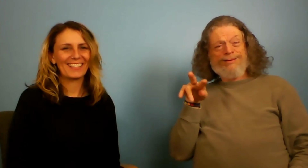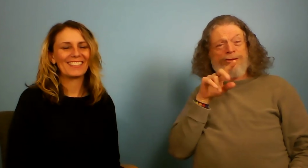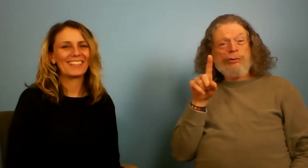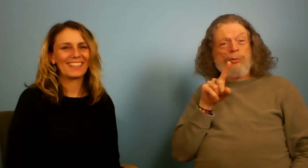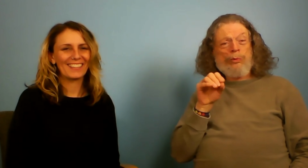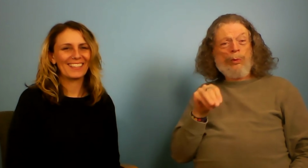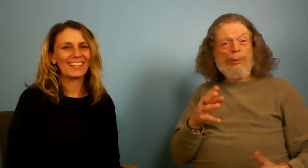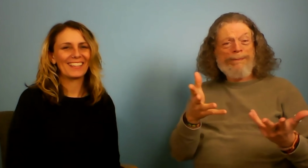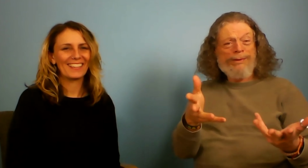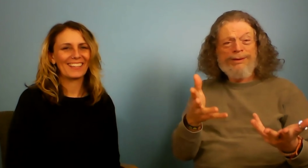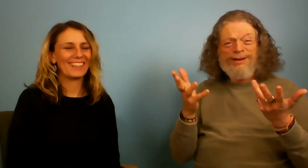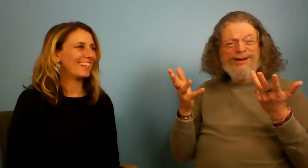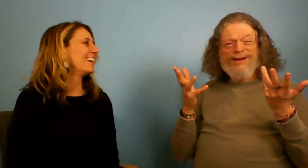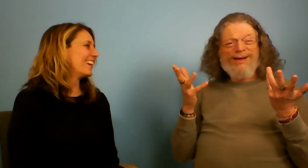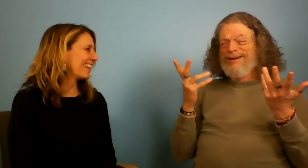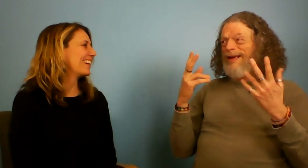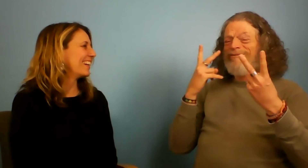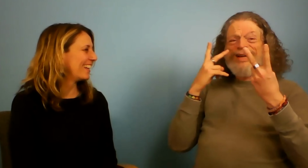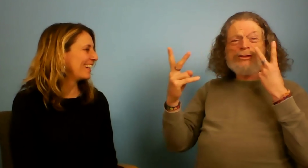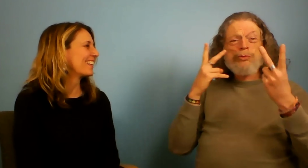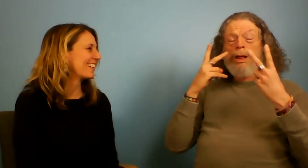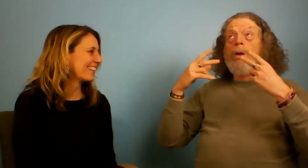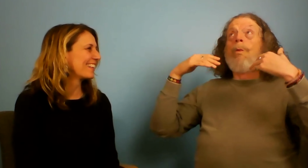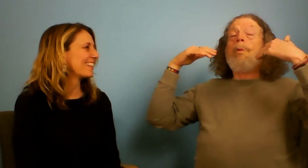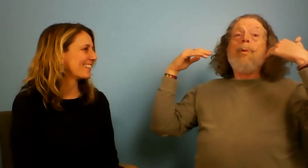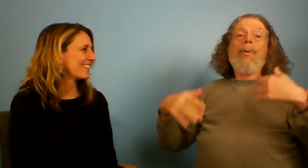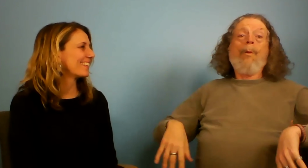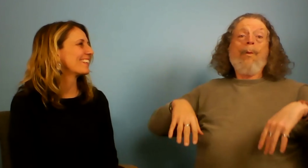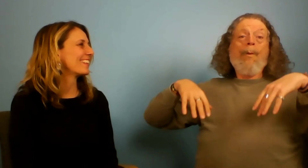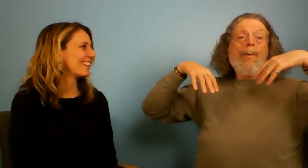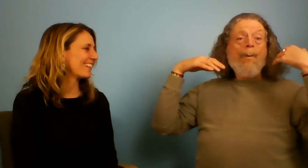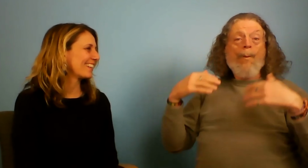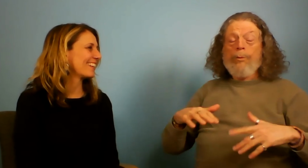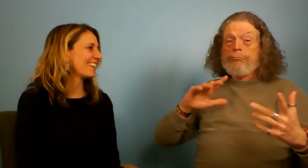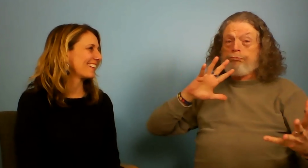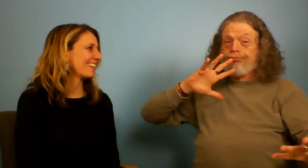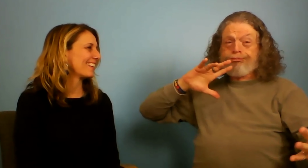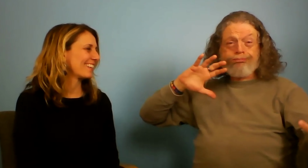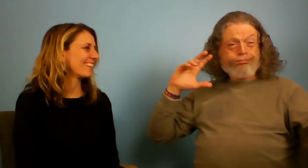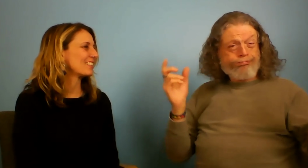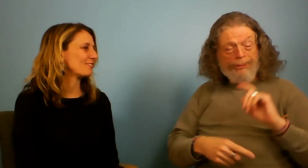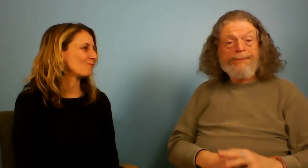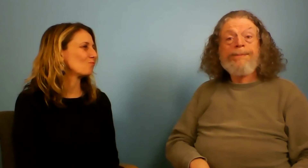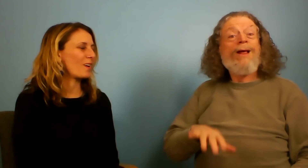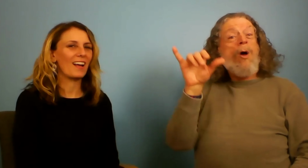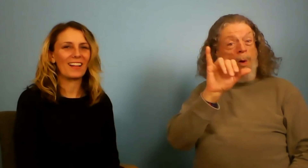We have laptops, Zoom, all these visual options! Wow, it's really a big change since before the 60s.